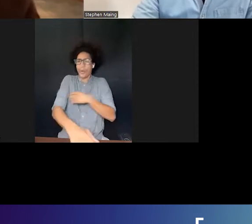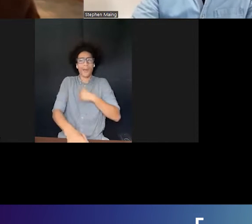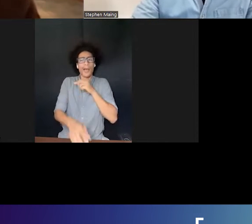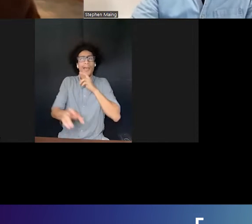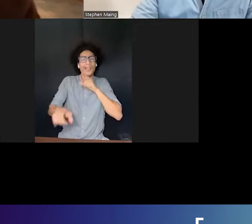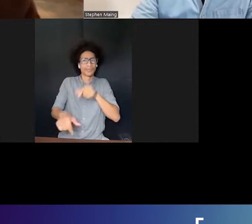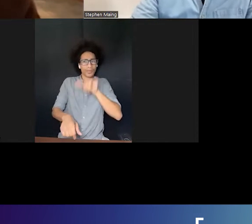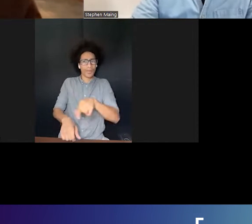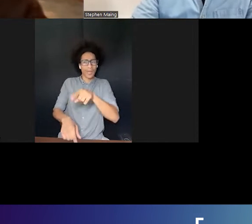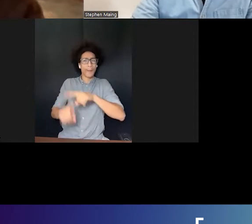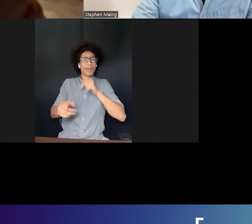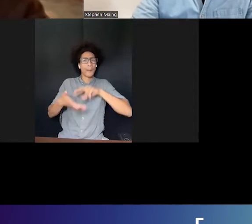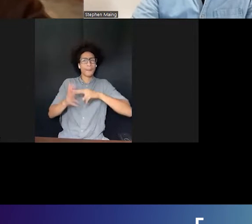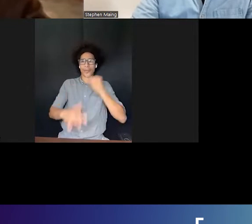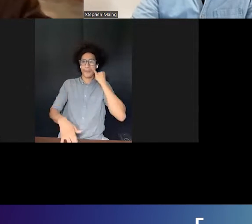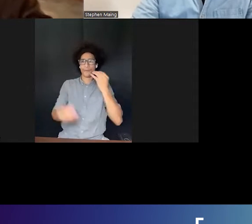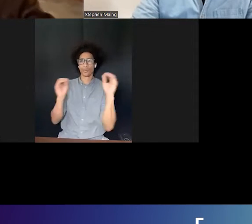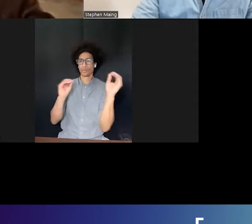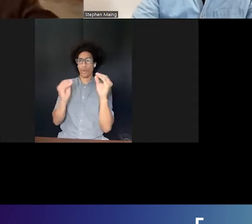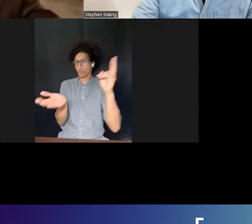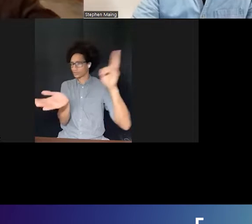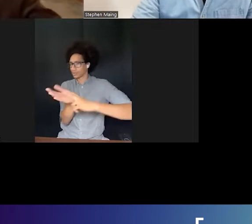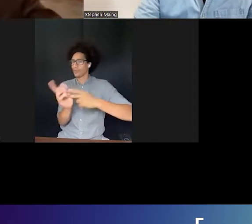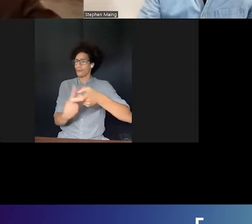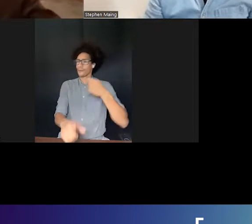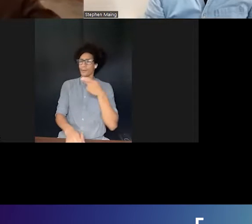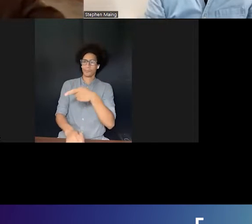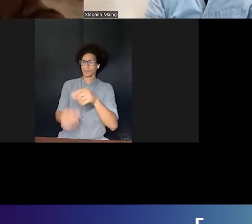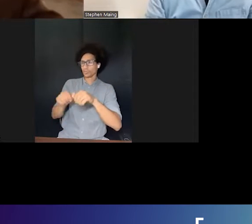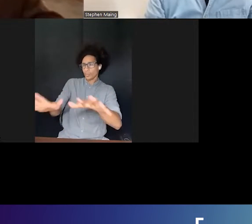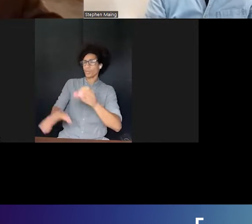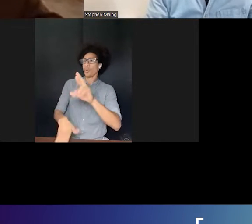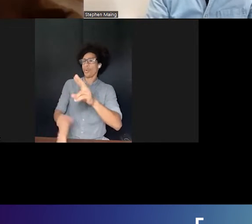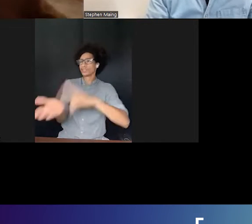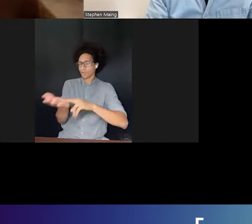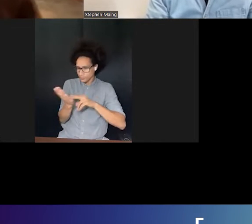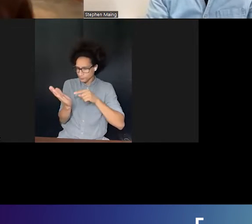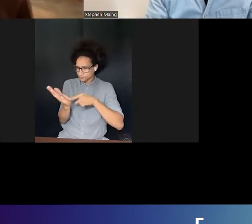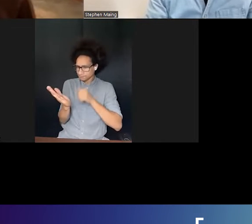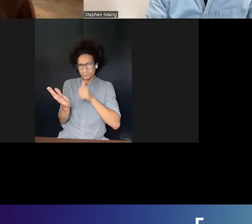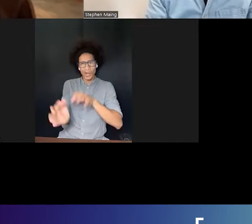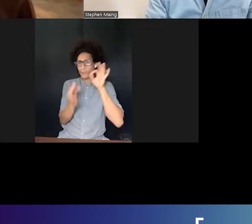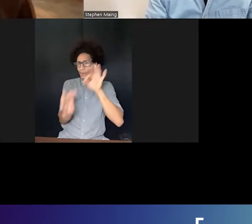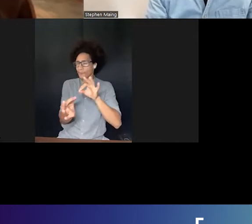a deal from the distributor or if the deal from a distributor isn't perfect, like, you know, are you empowered to walk away?